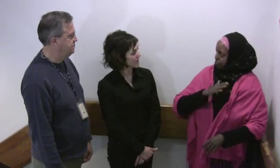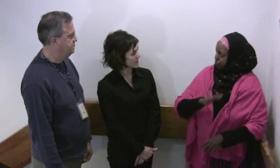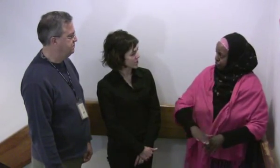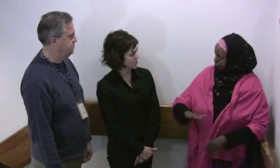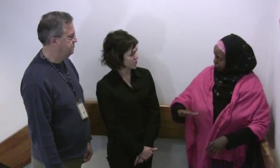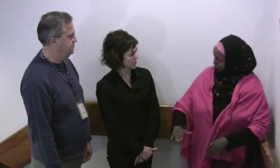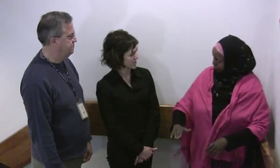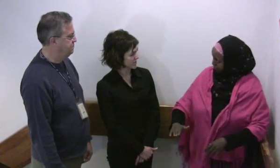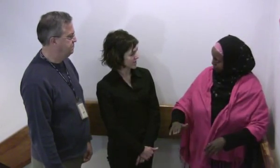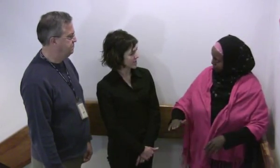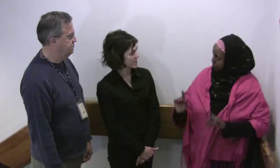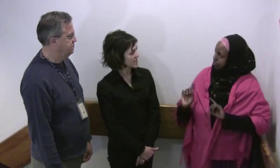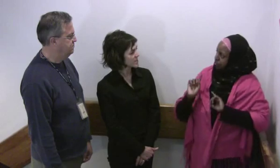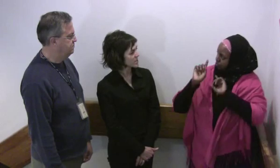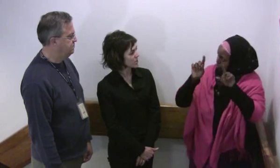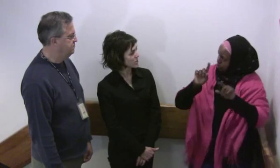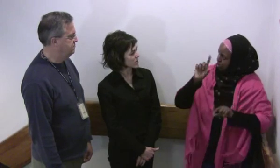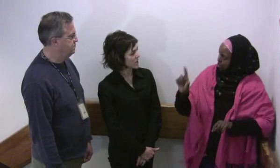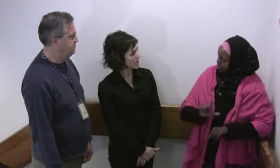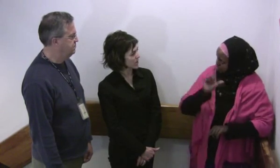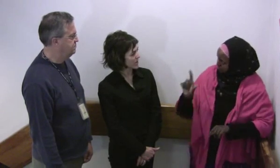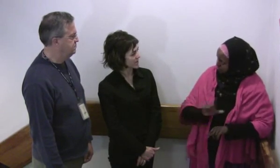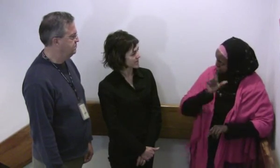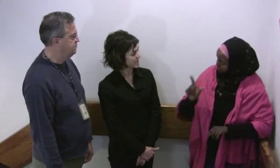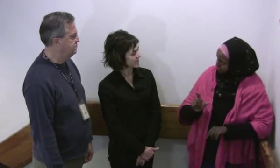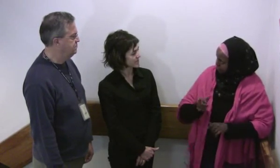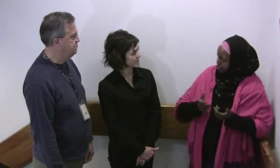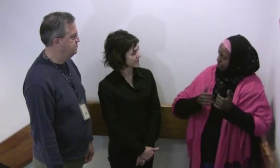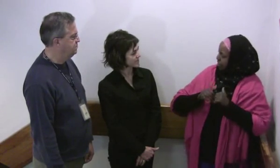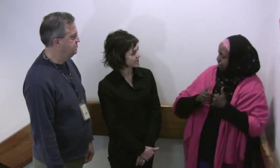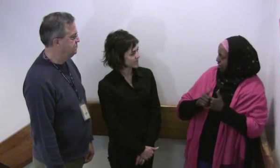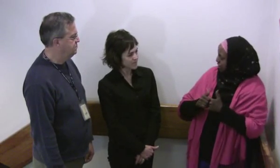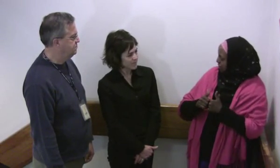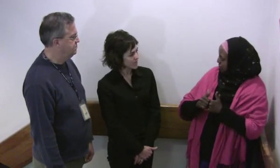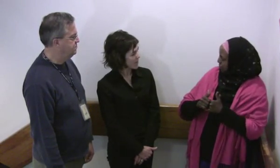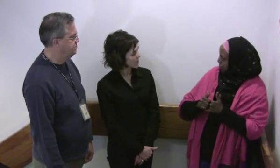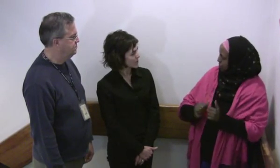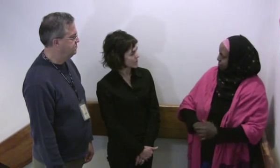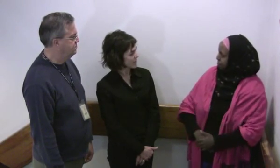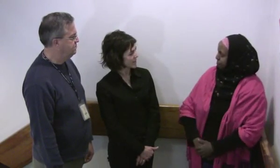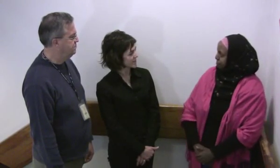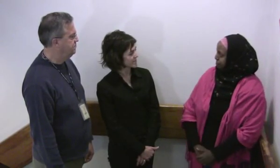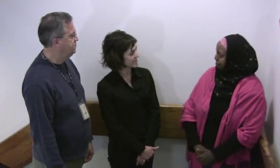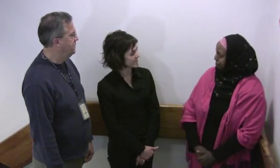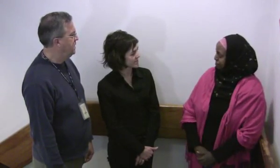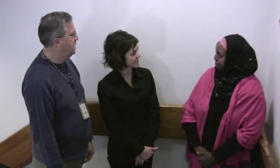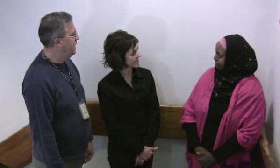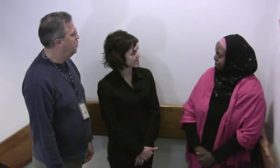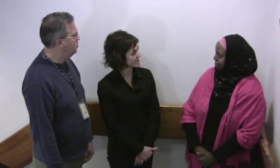to go to the library. How do I do that?